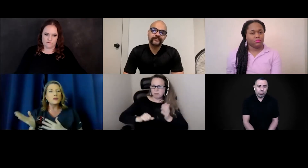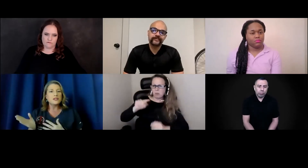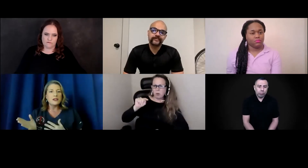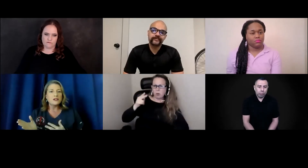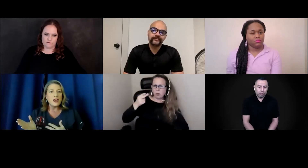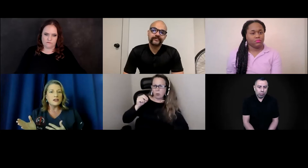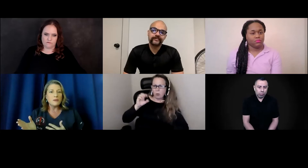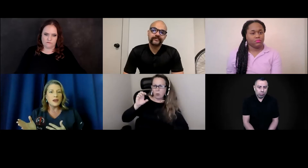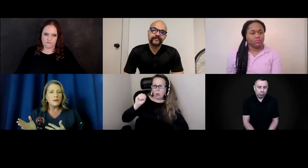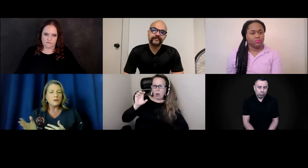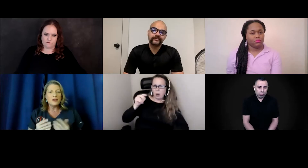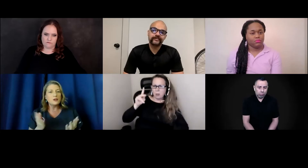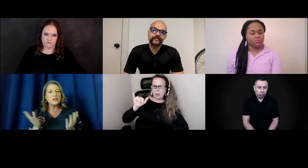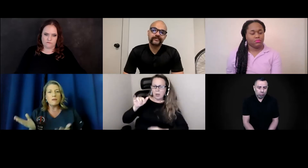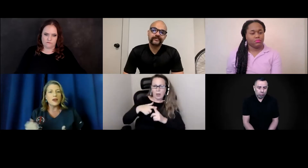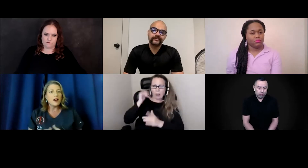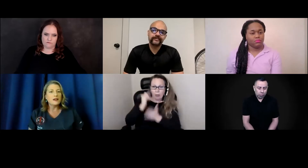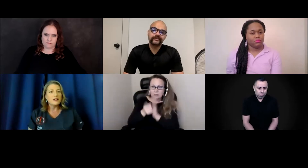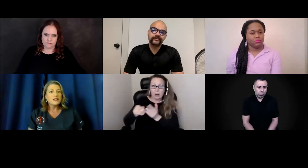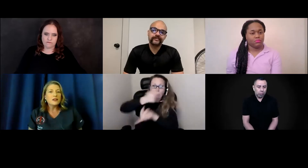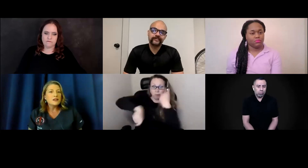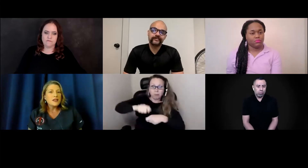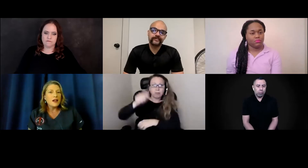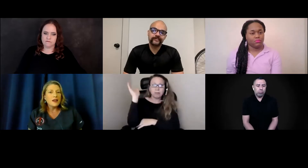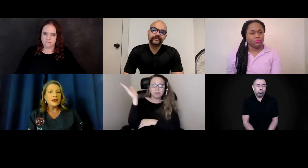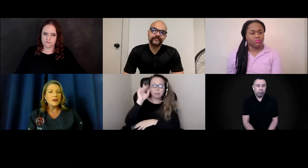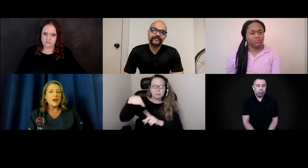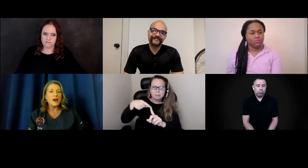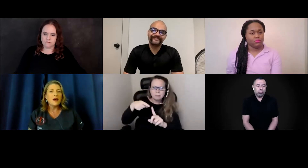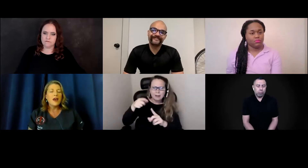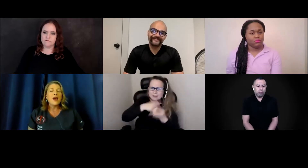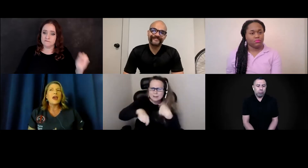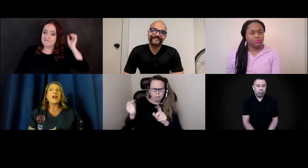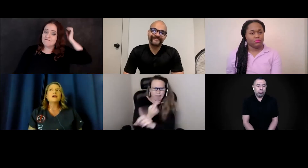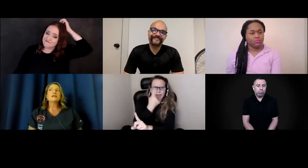switch presenters and do something on sickle cell anemia.